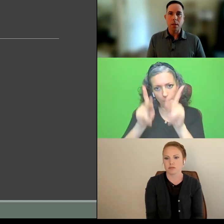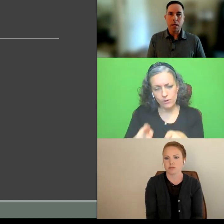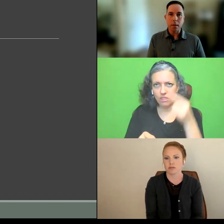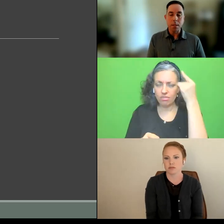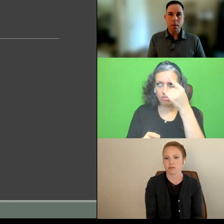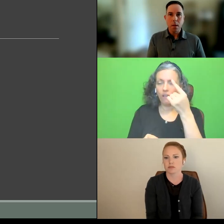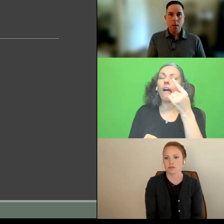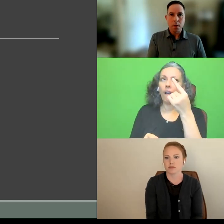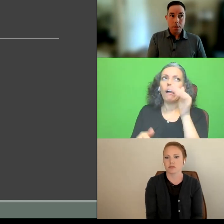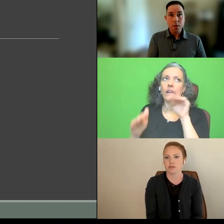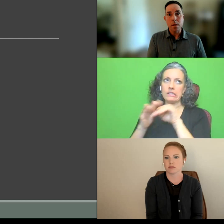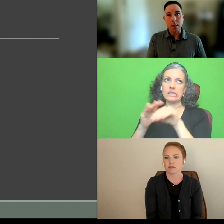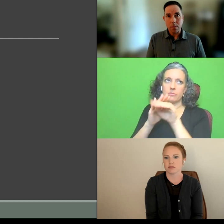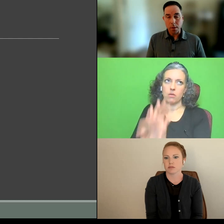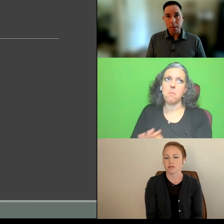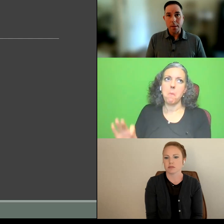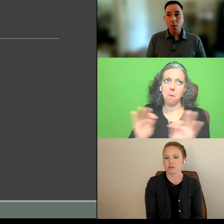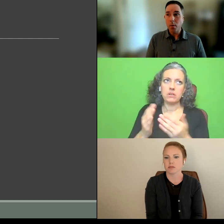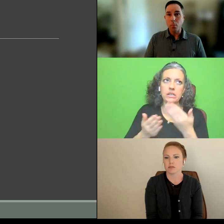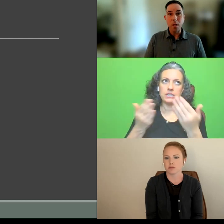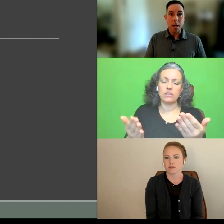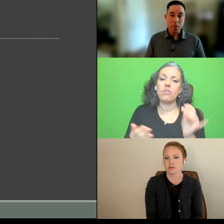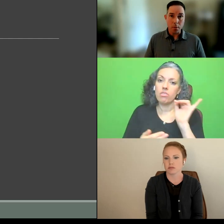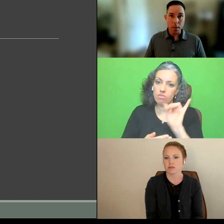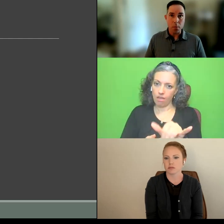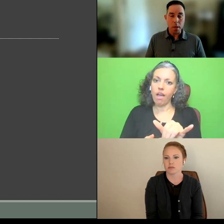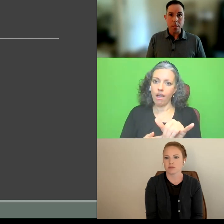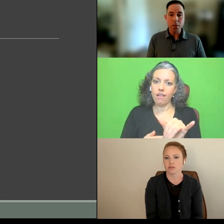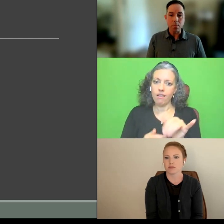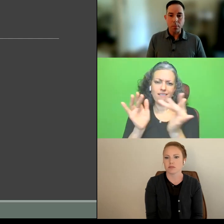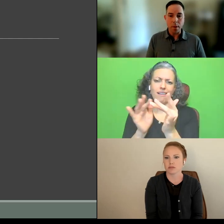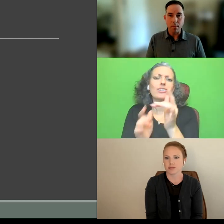At least consider accessibility and know who to reach out to in the organization before